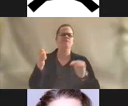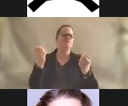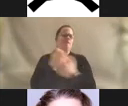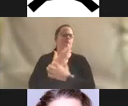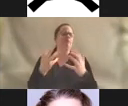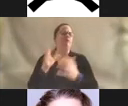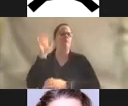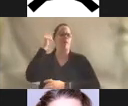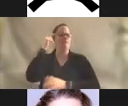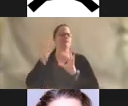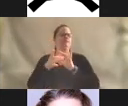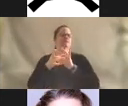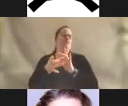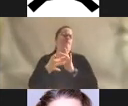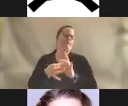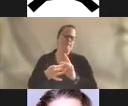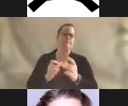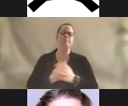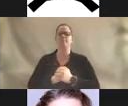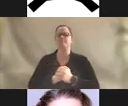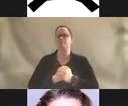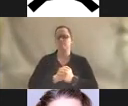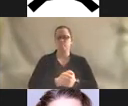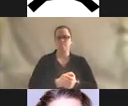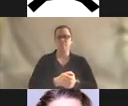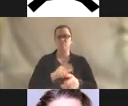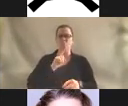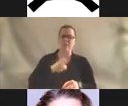and even though I really didn't understand policy,